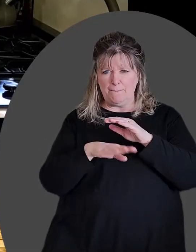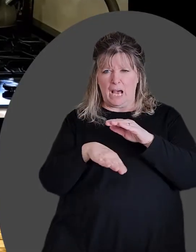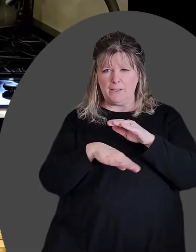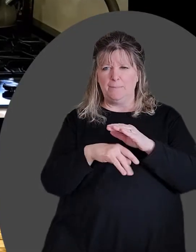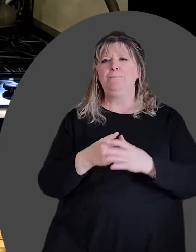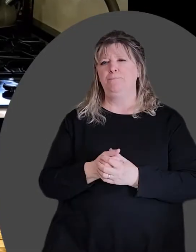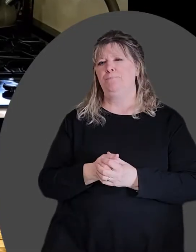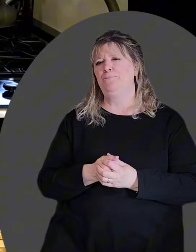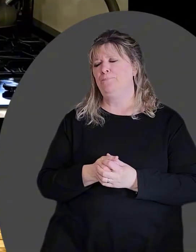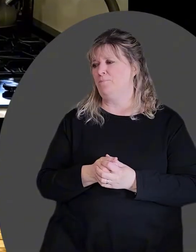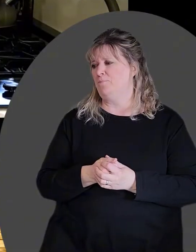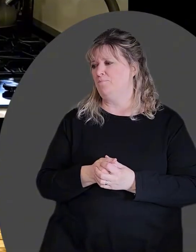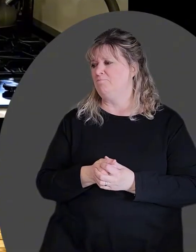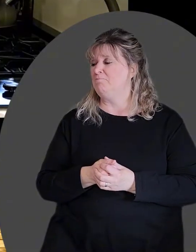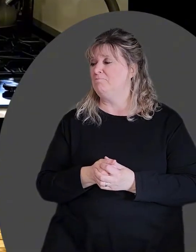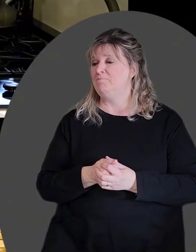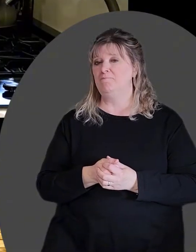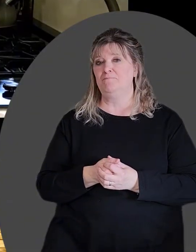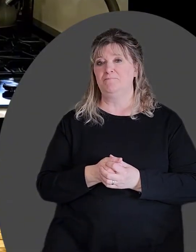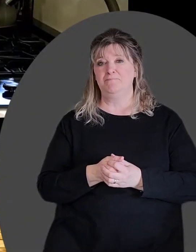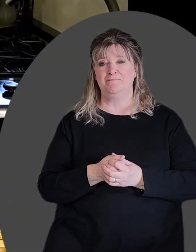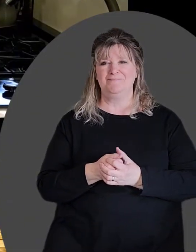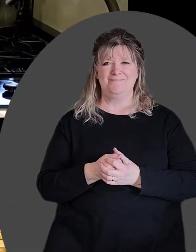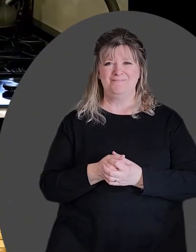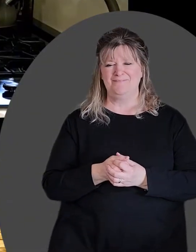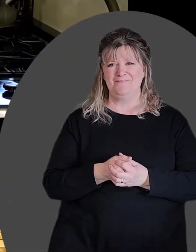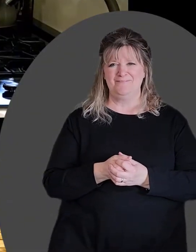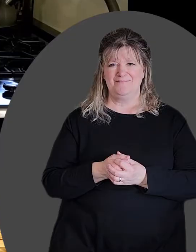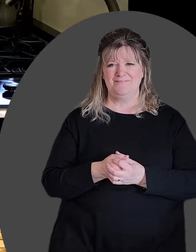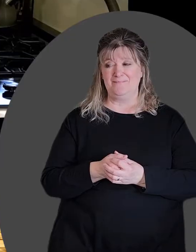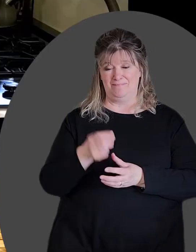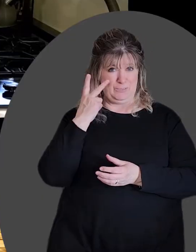so let's see what it tastes like